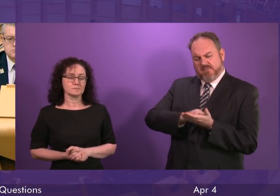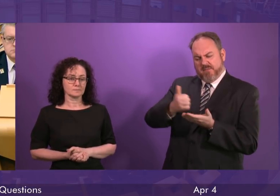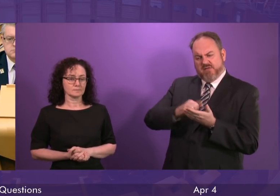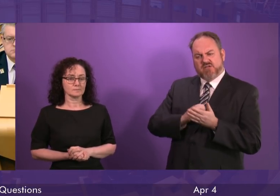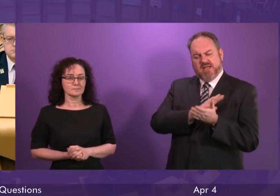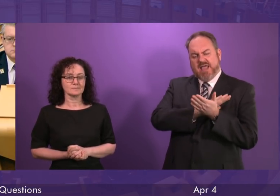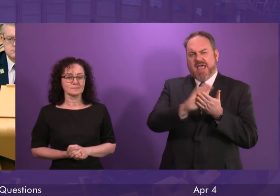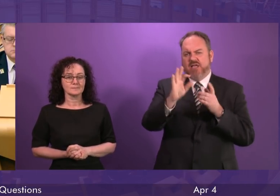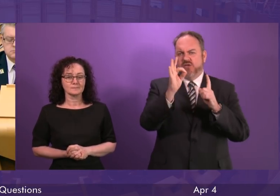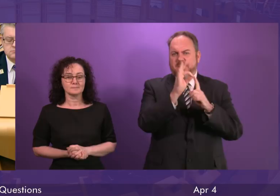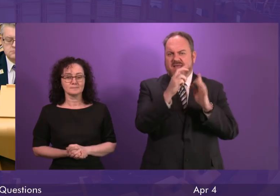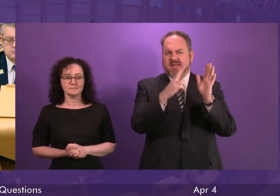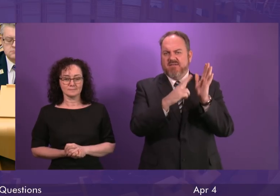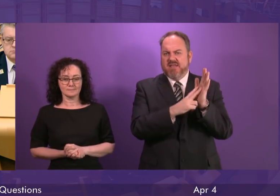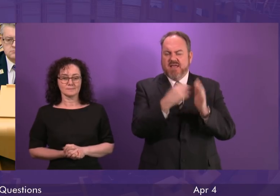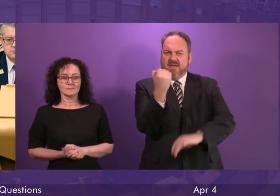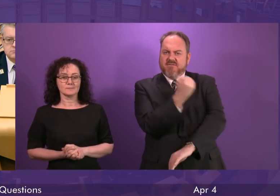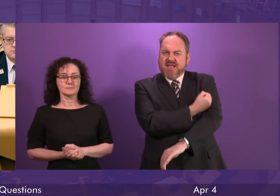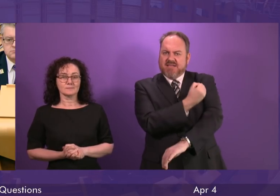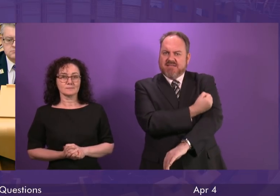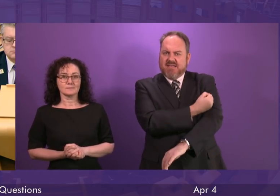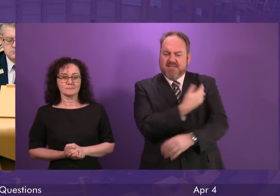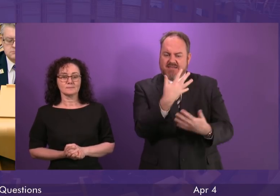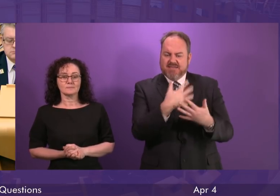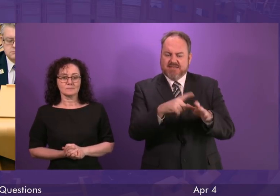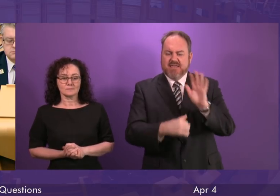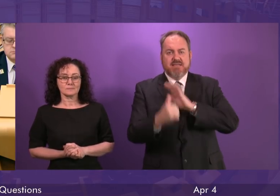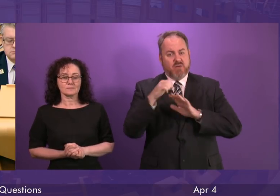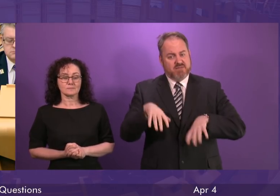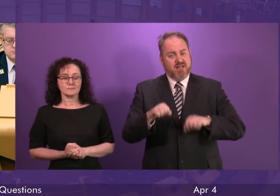of the human papillomavirus vaccine a decade ago with a 90 per cent reduction in cancer-causing